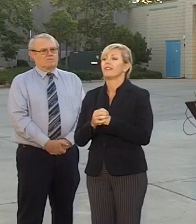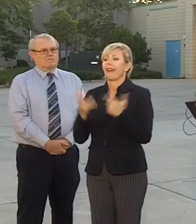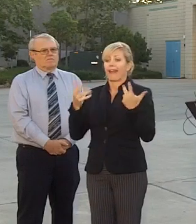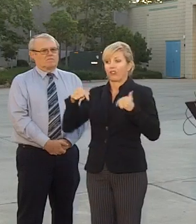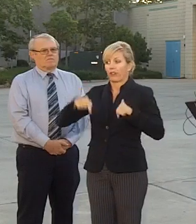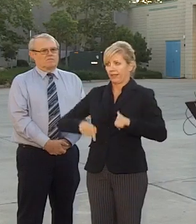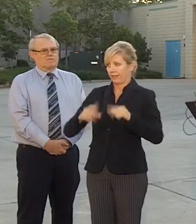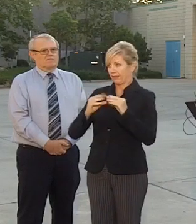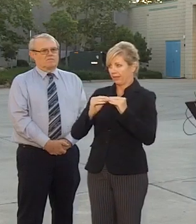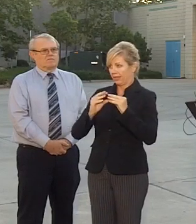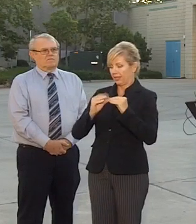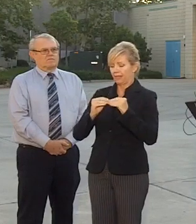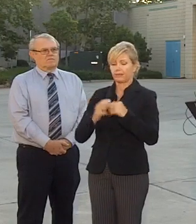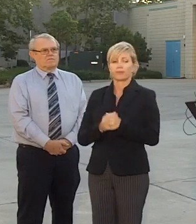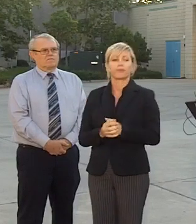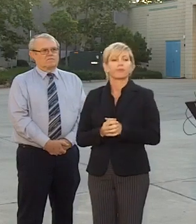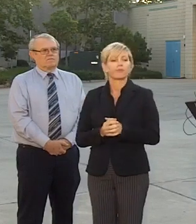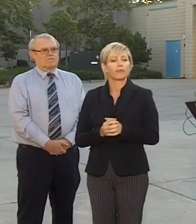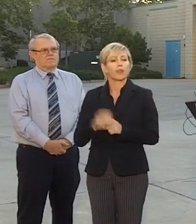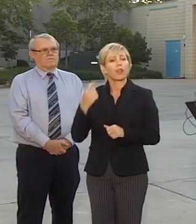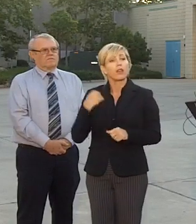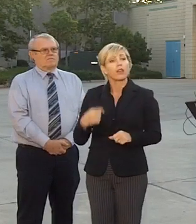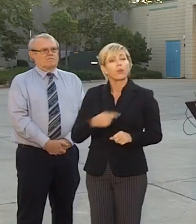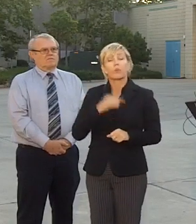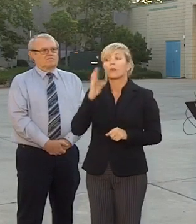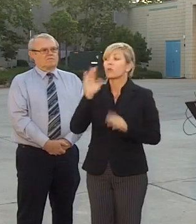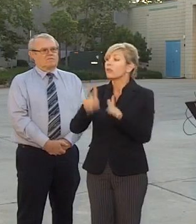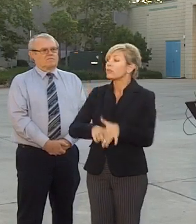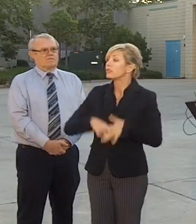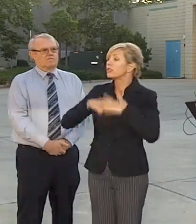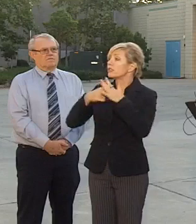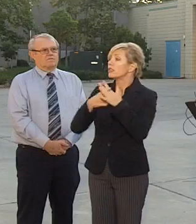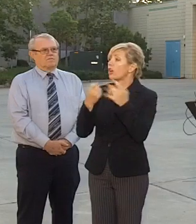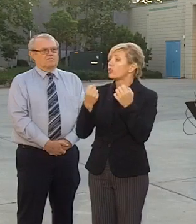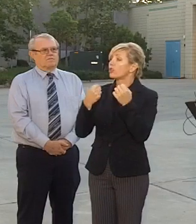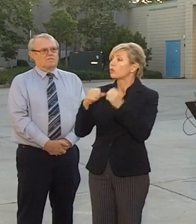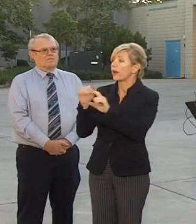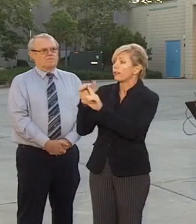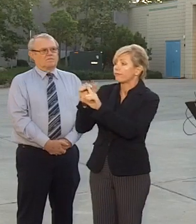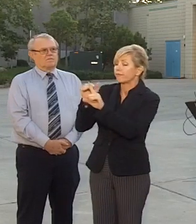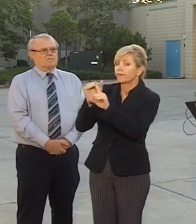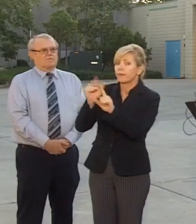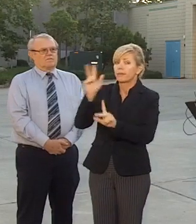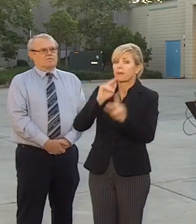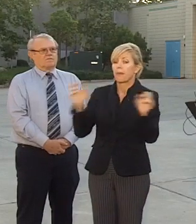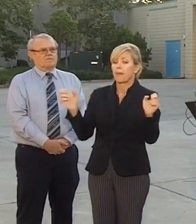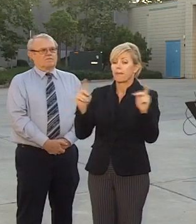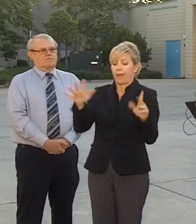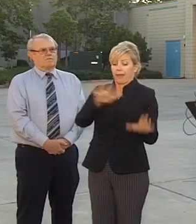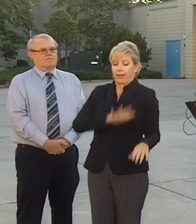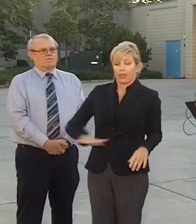here and then we'll start trying to bring people back into the burn area again the problem is